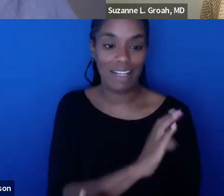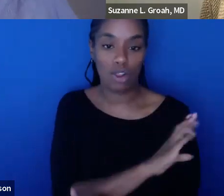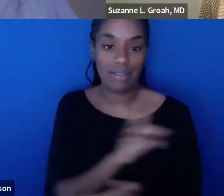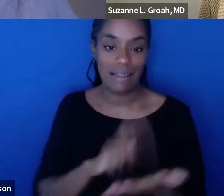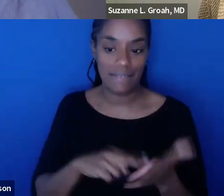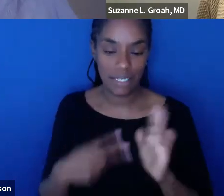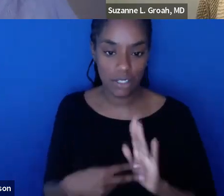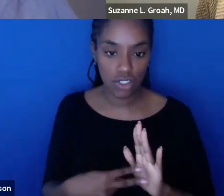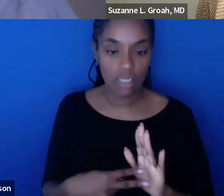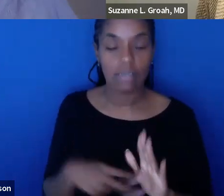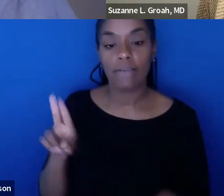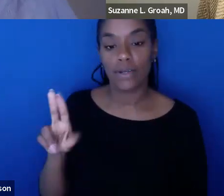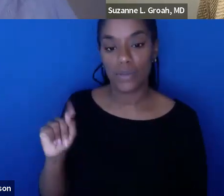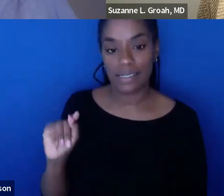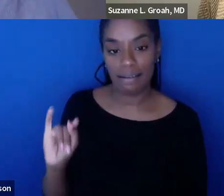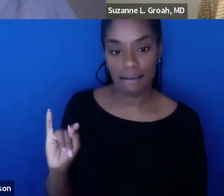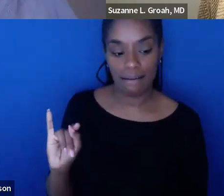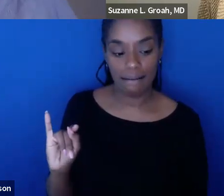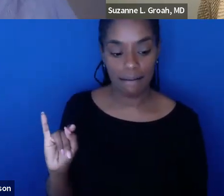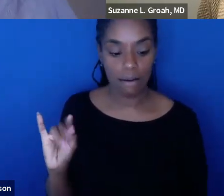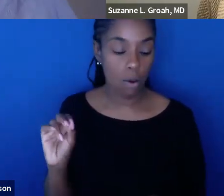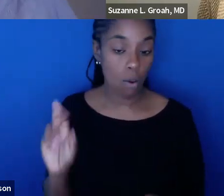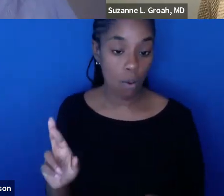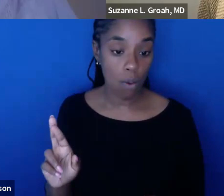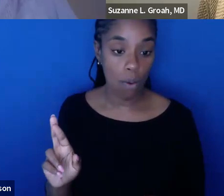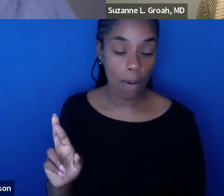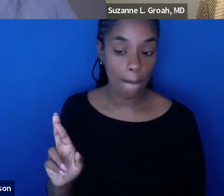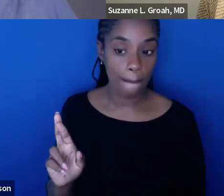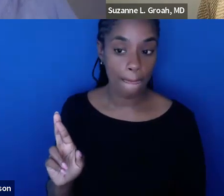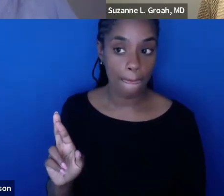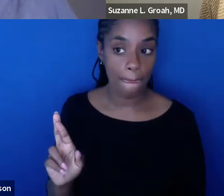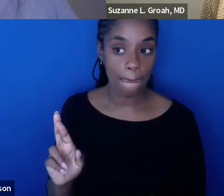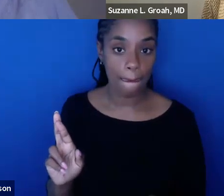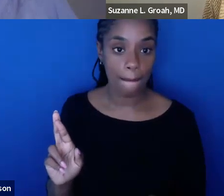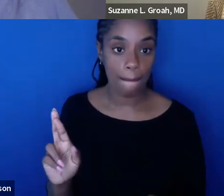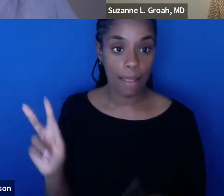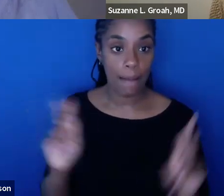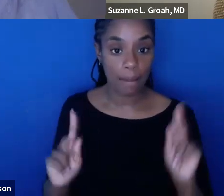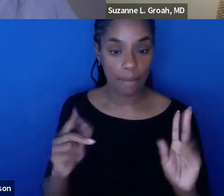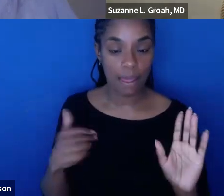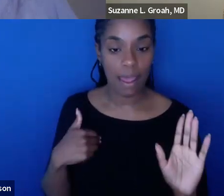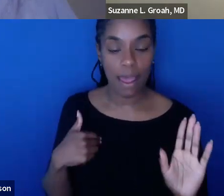of UTI for people with neurogenic lower urinary tract dysfunction.